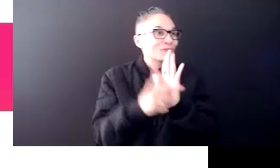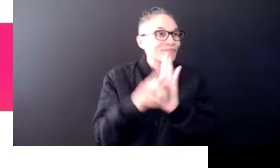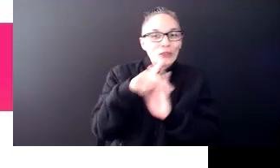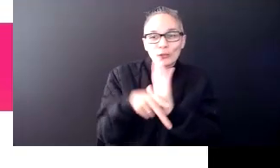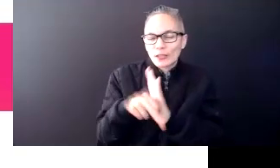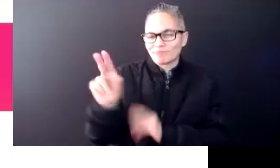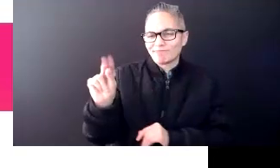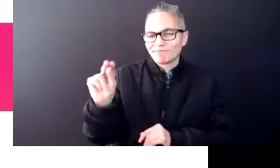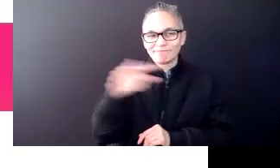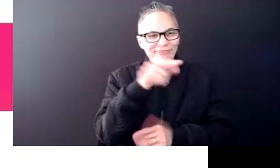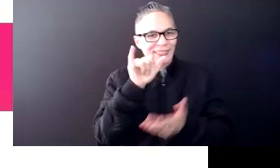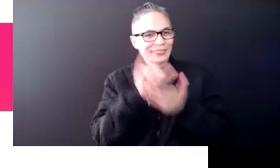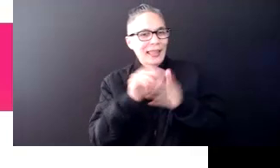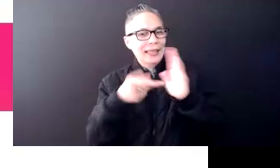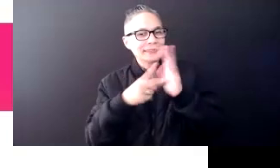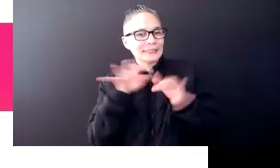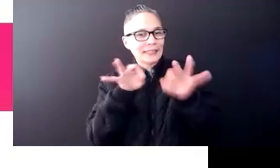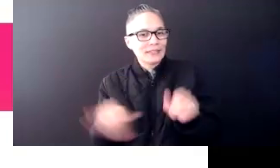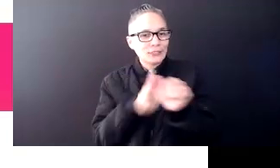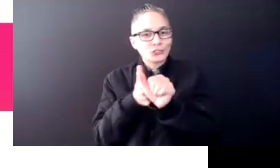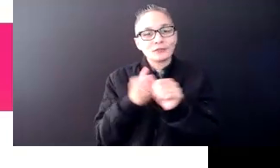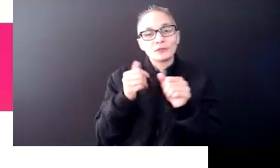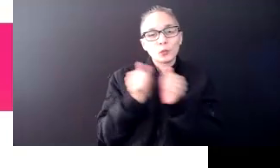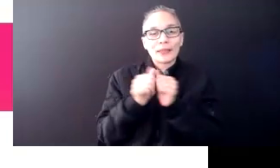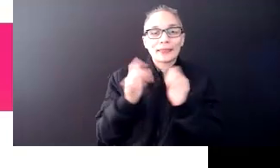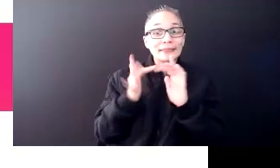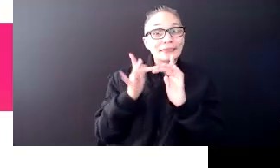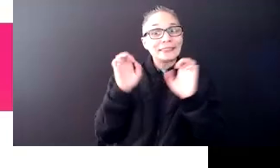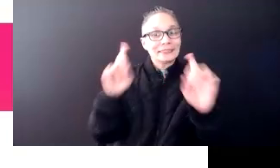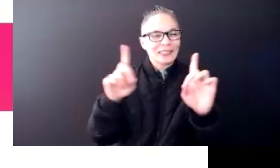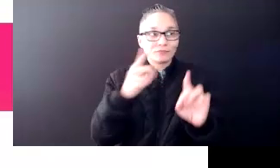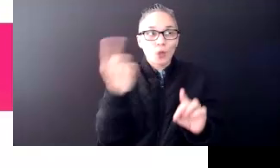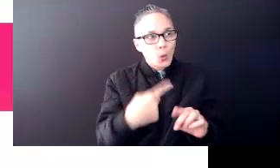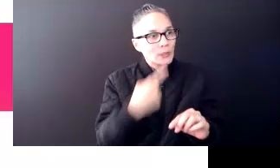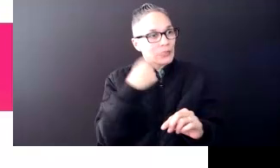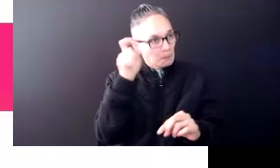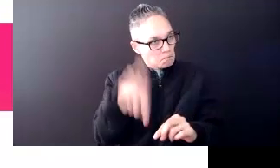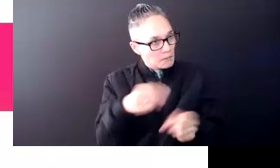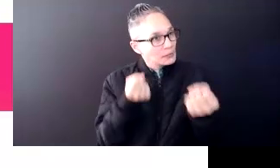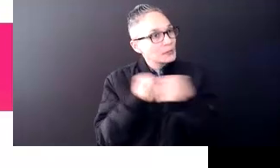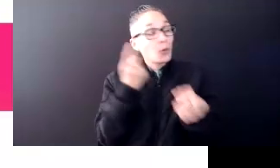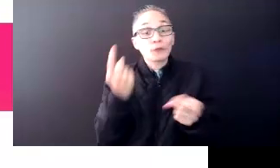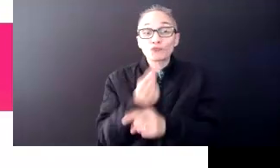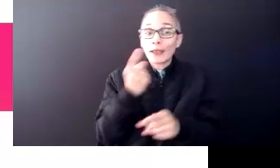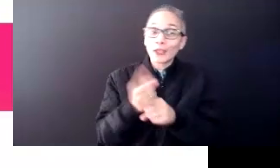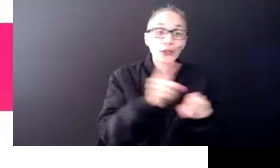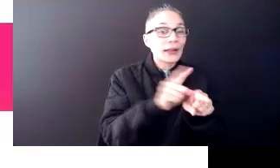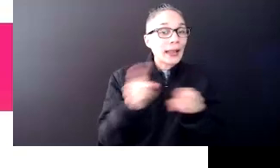The definition of distance education has always stated that it must support regular and substantive interaction